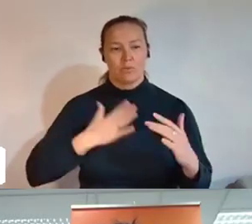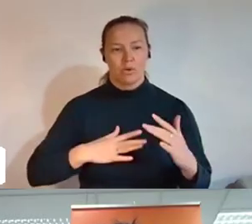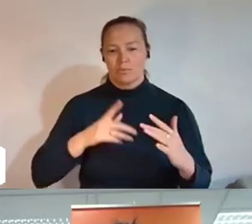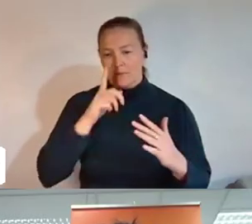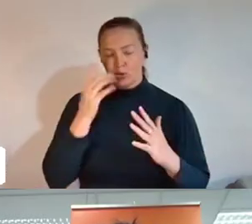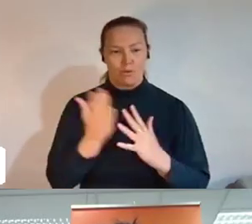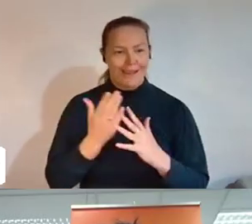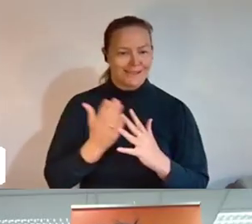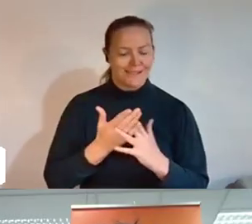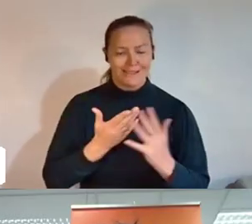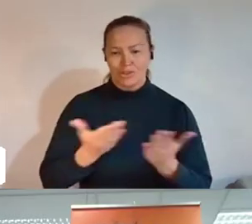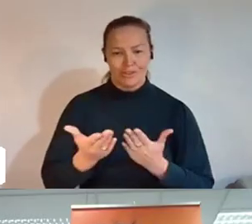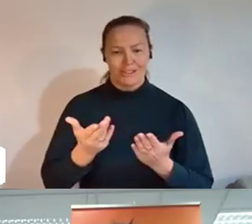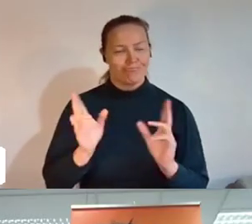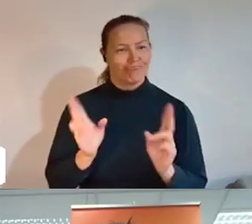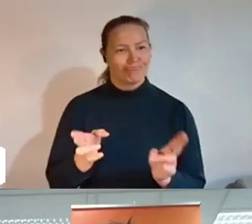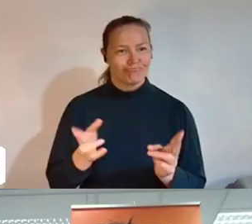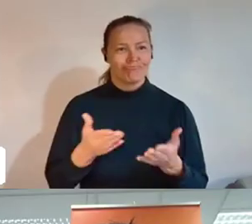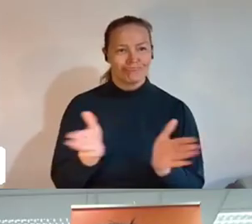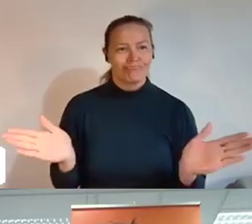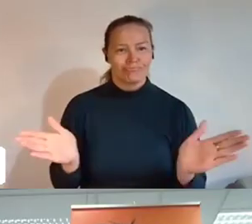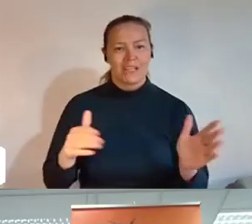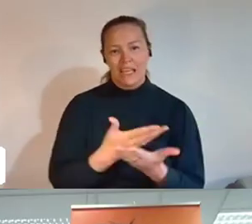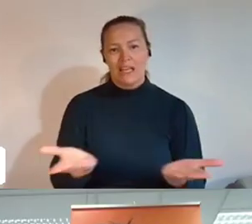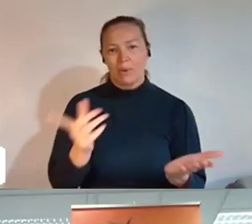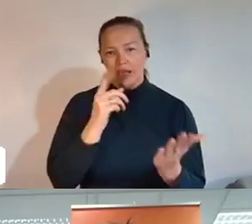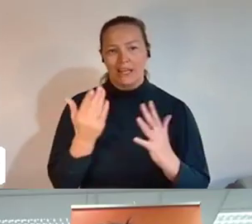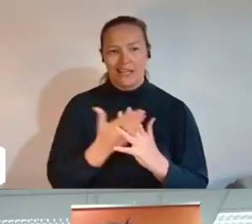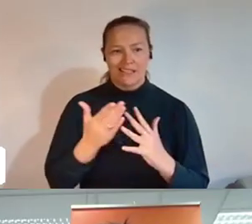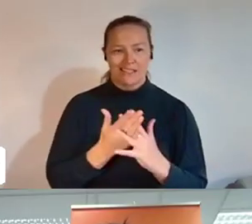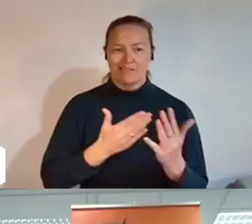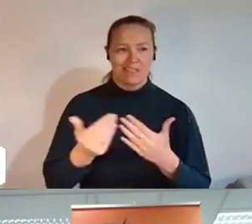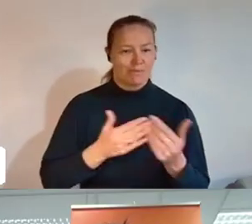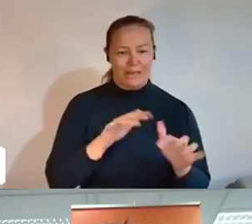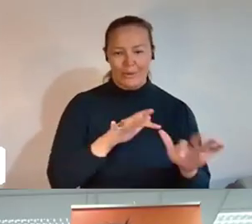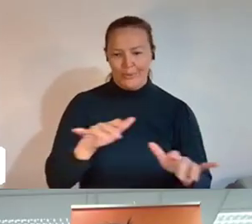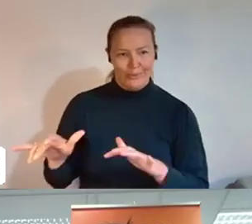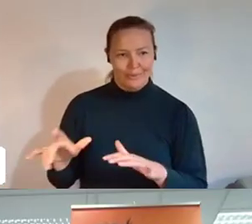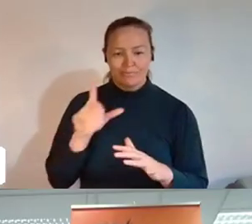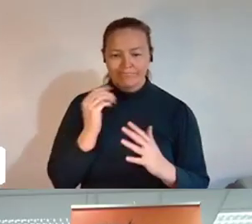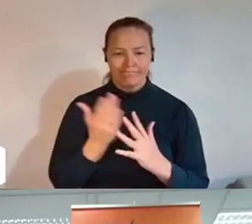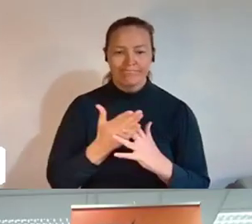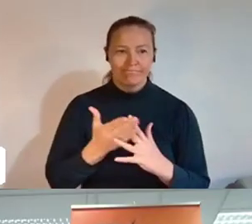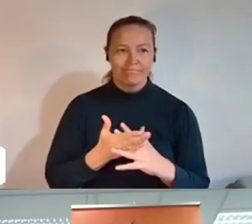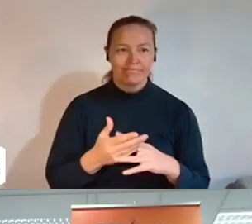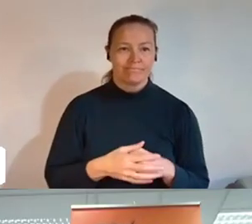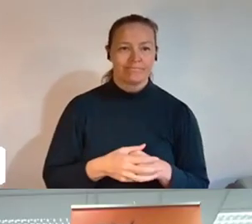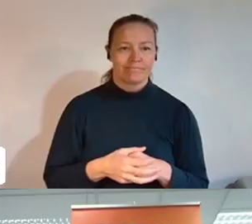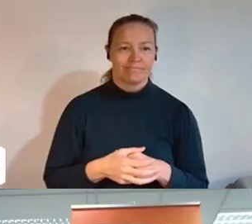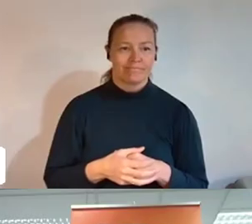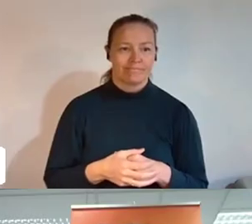services that everyone can access regardless of who you are. You know, so all services should be